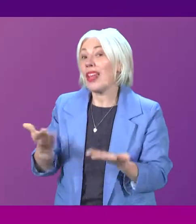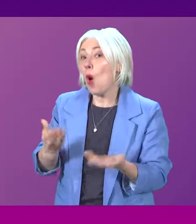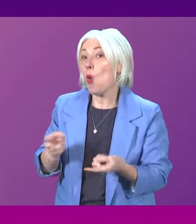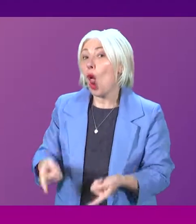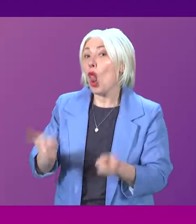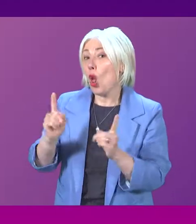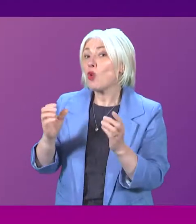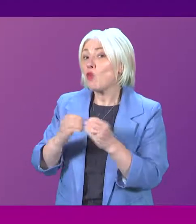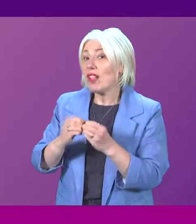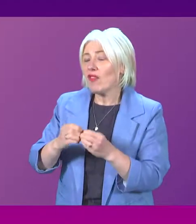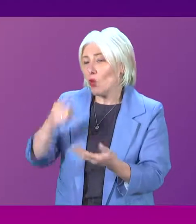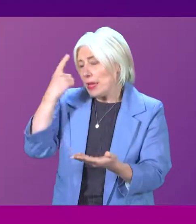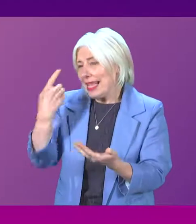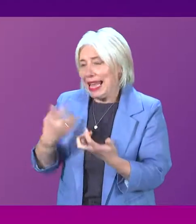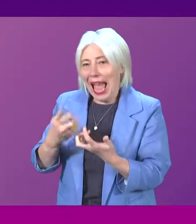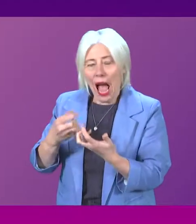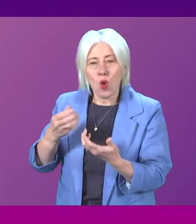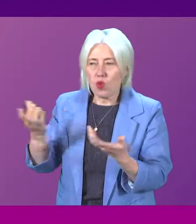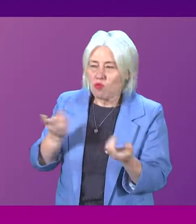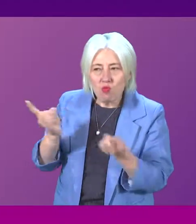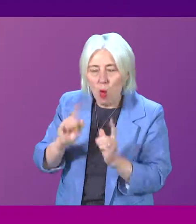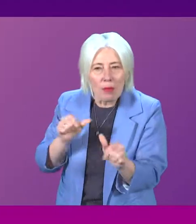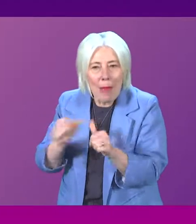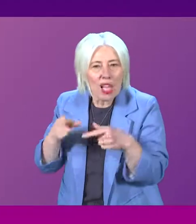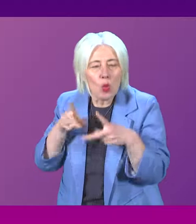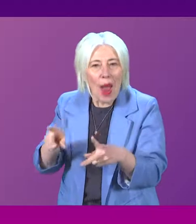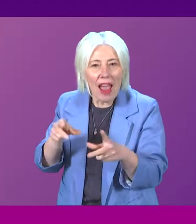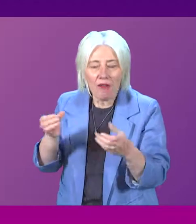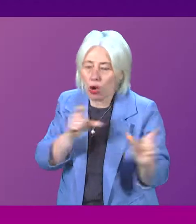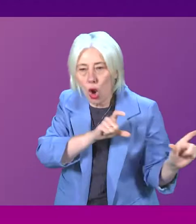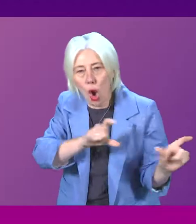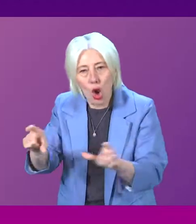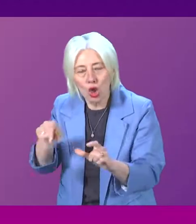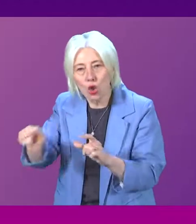will work in practice in order to best support continuity in the work of the inquiry.